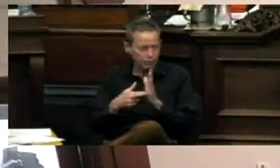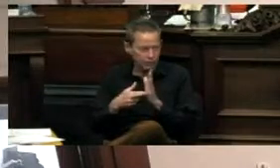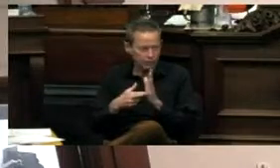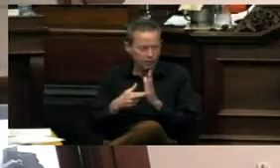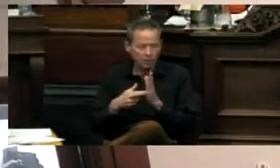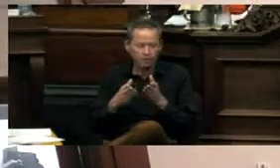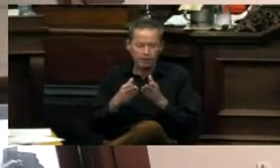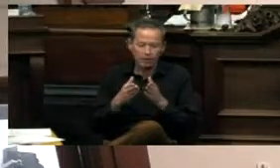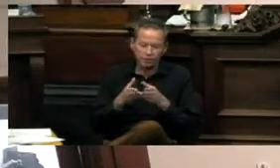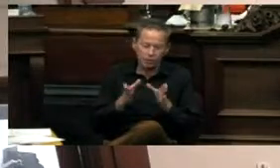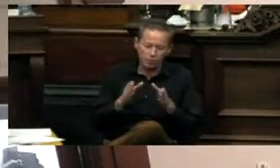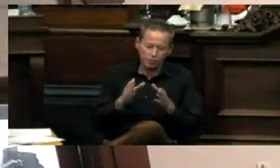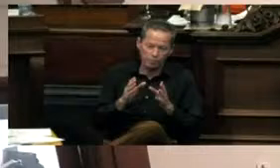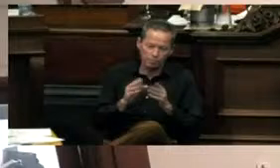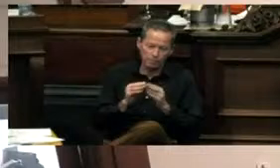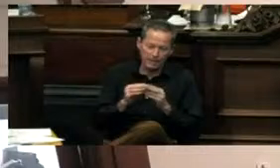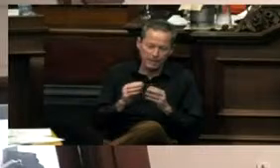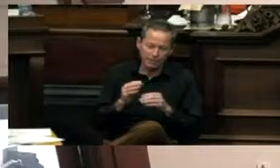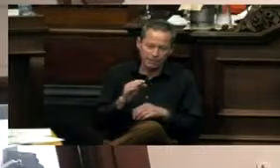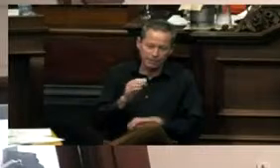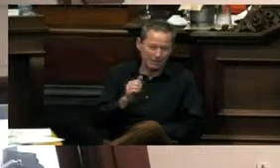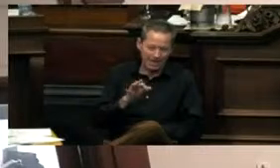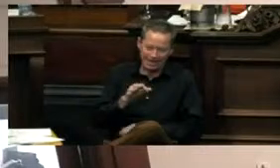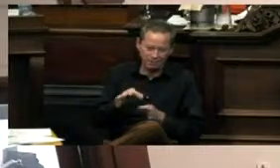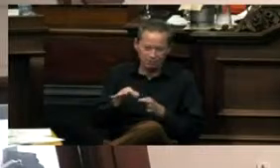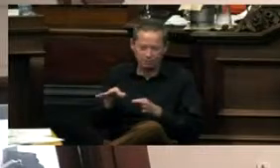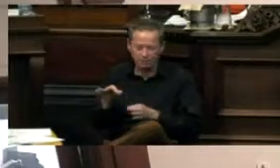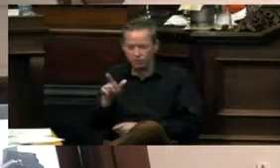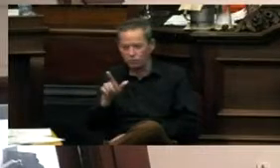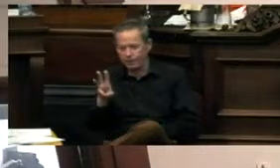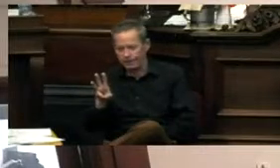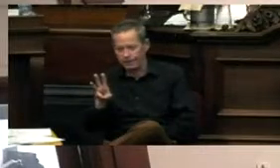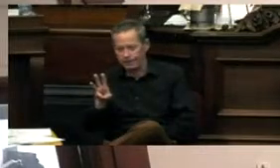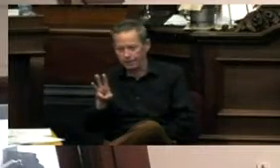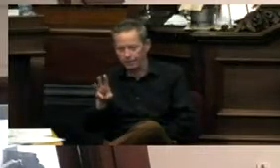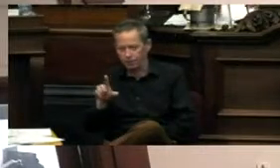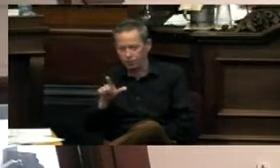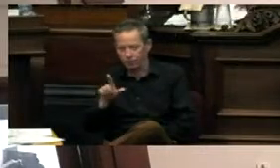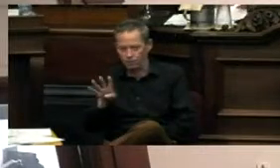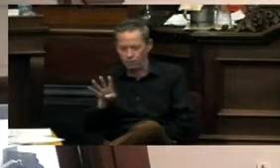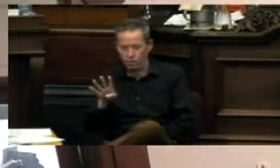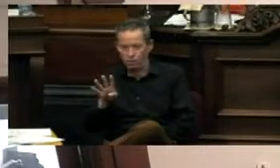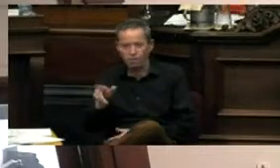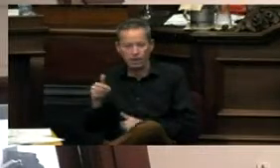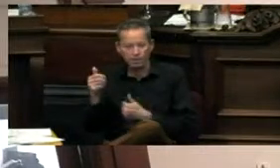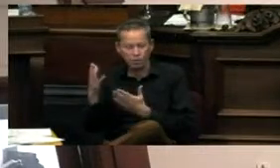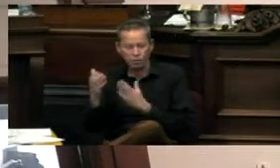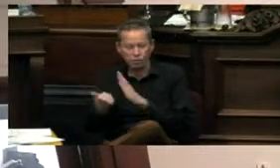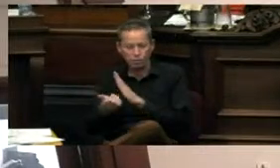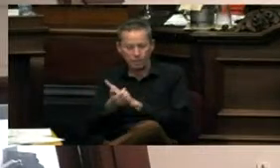Council's November meeting. This legislation amends the Rules of Council to change a general